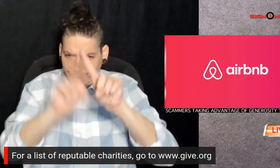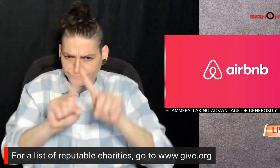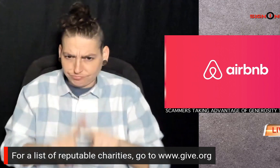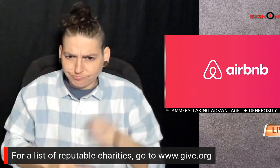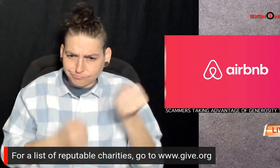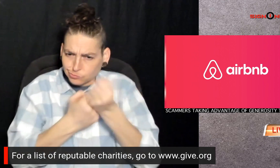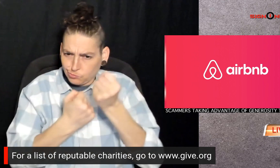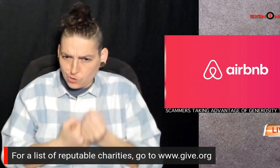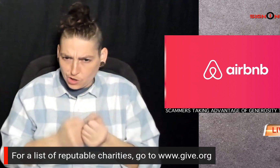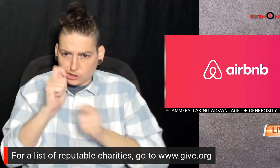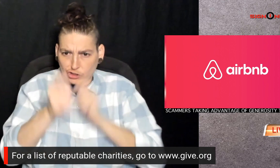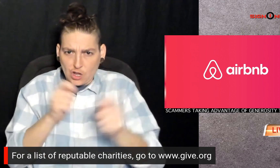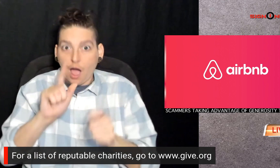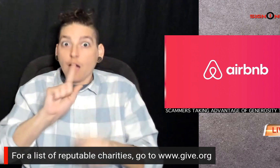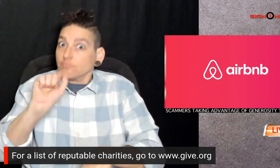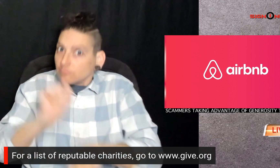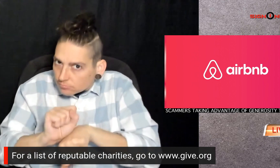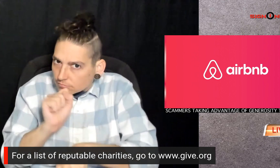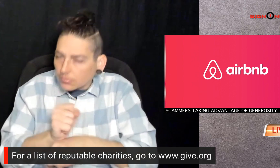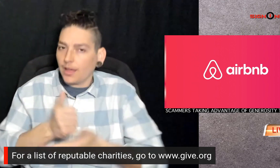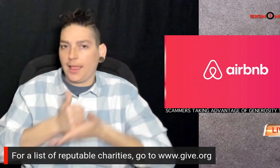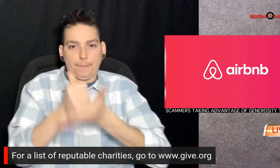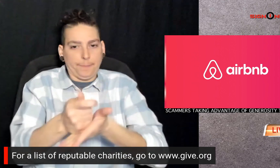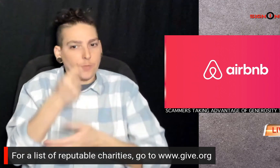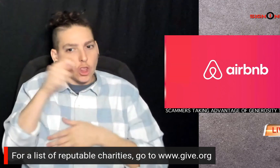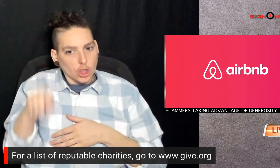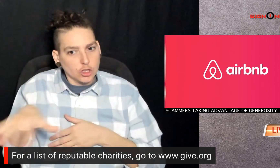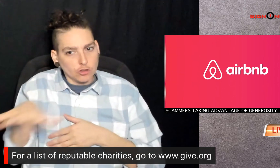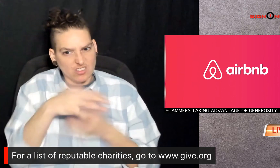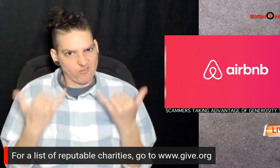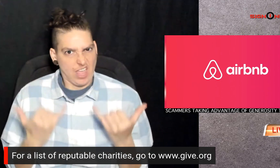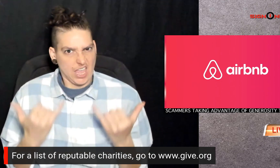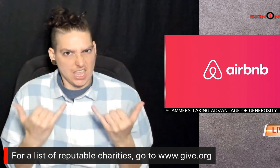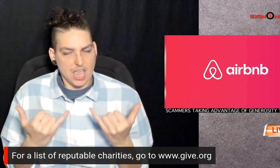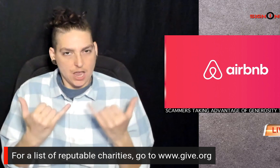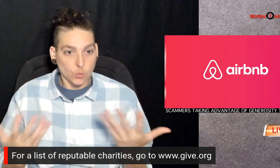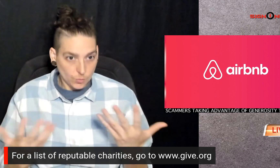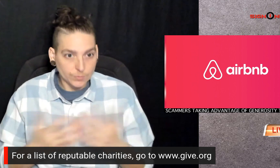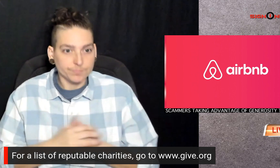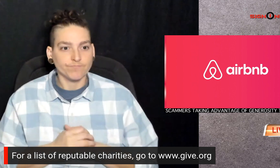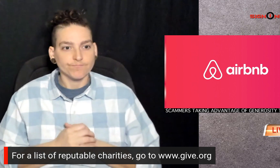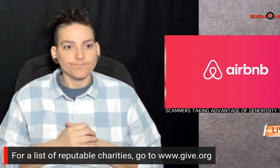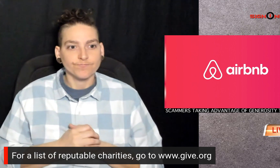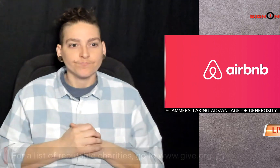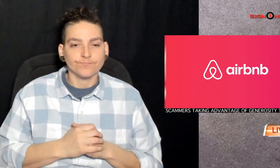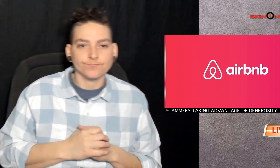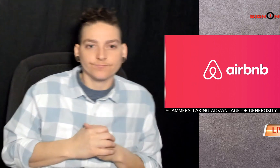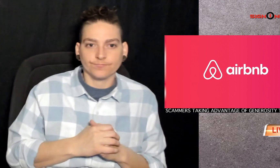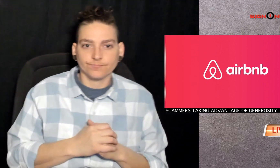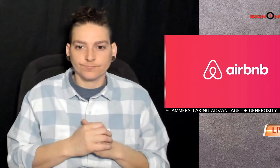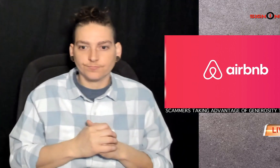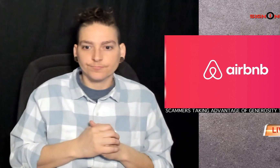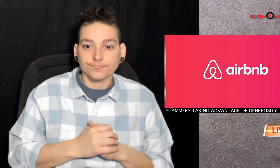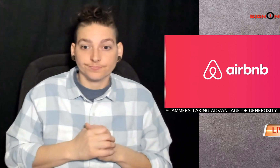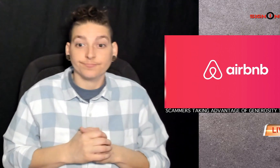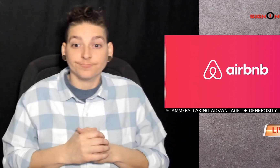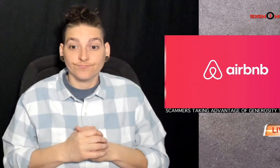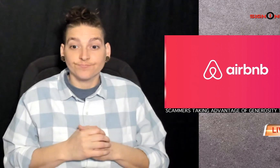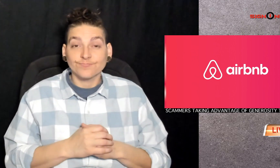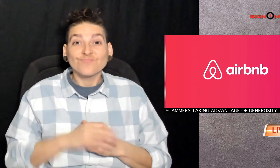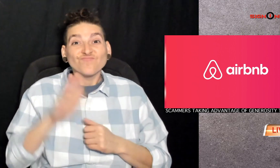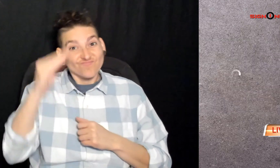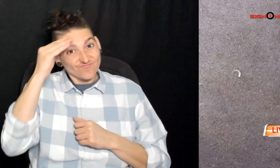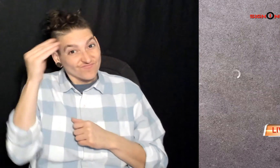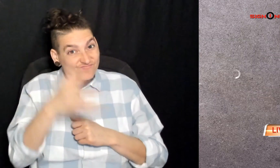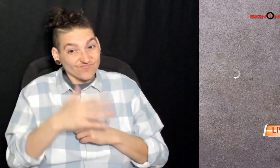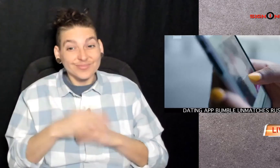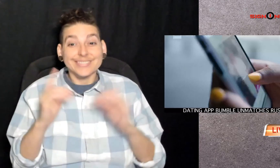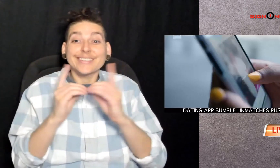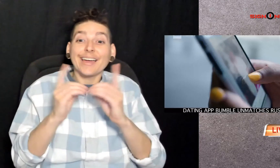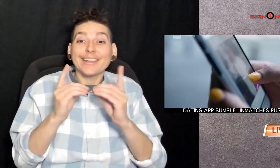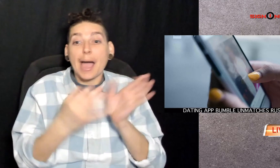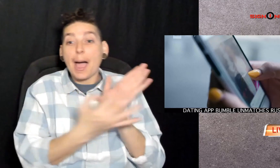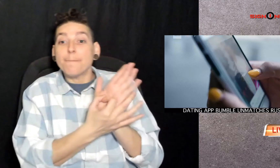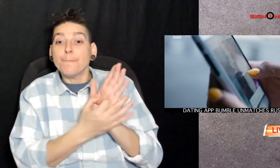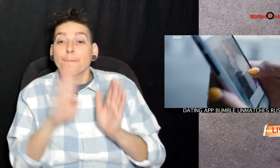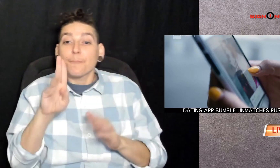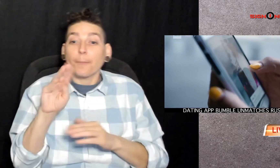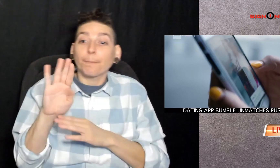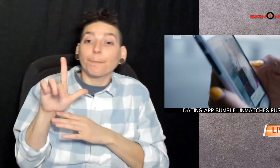of the supporting charities that are helping out Ukraine right now